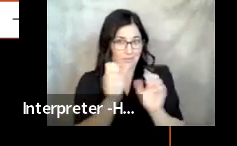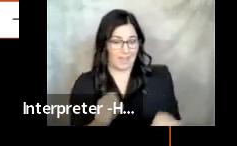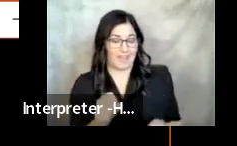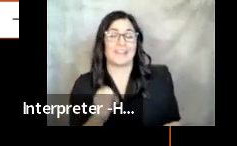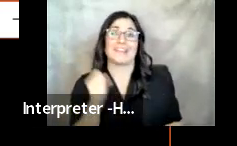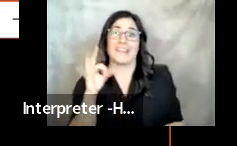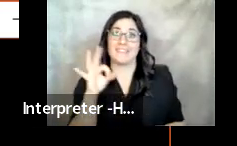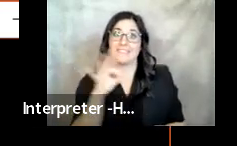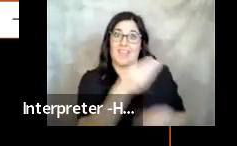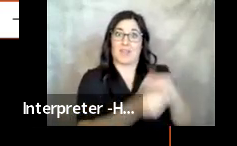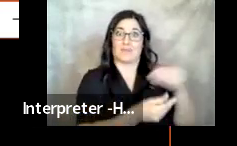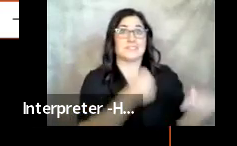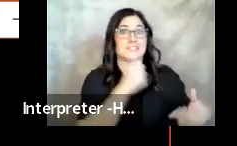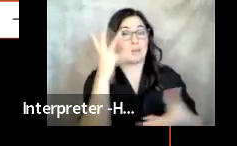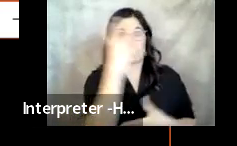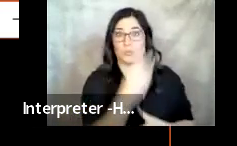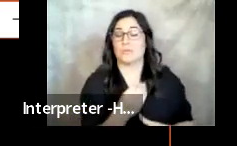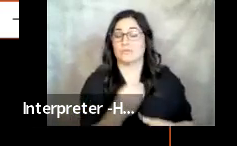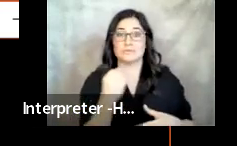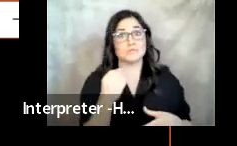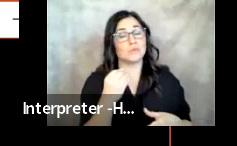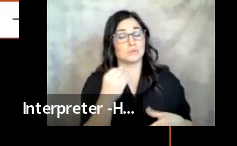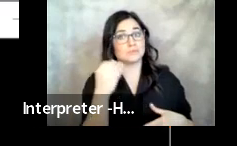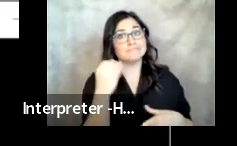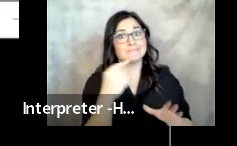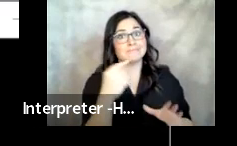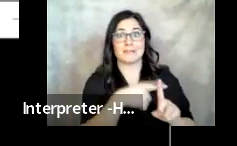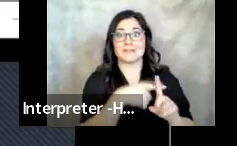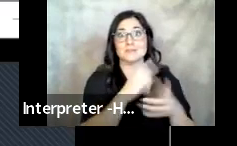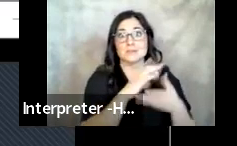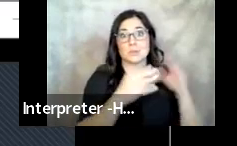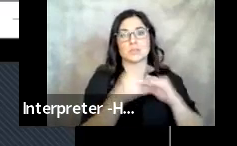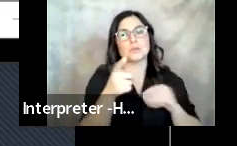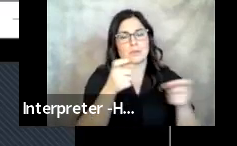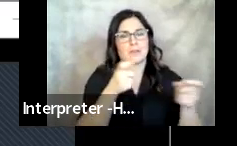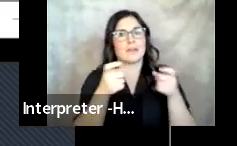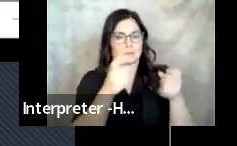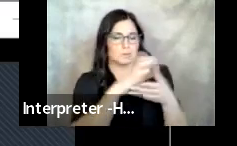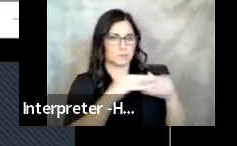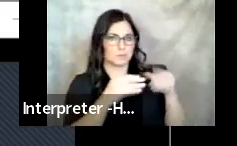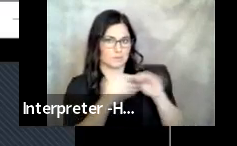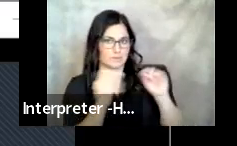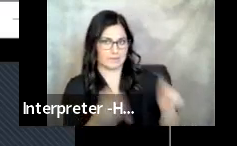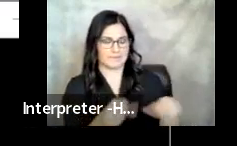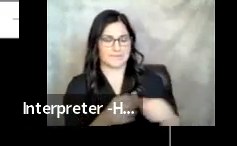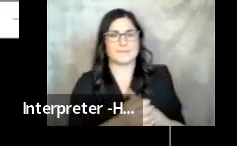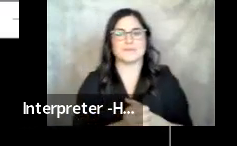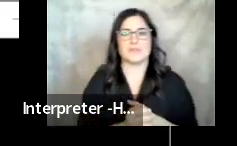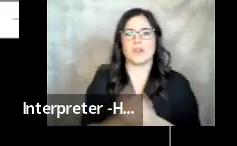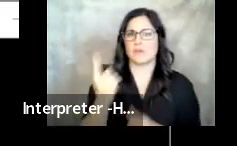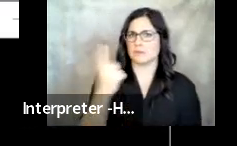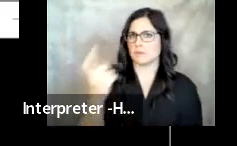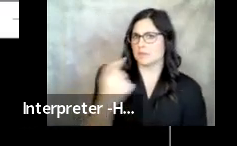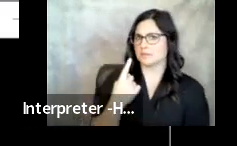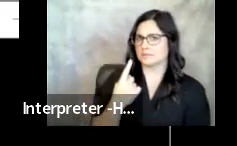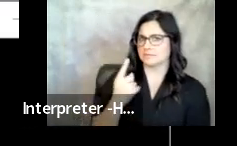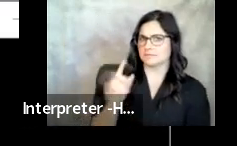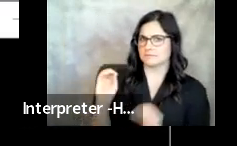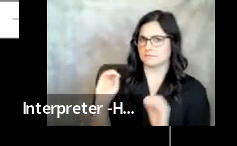So I notice just now that we have a. Oh, OK. I thought there was a. Question in the chat, but. No, I get it.